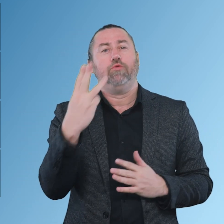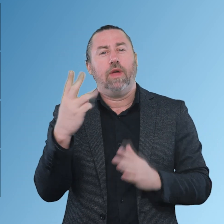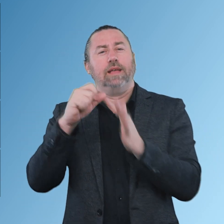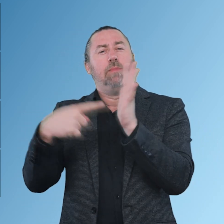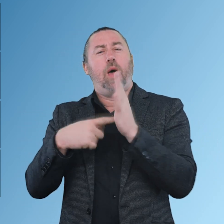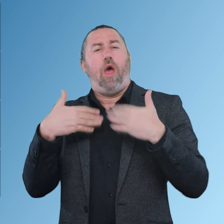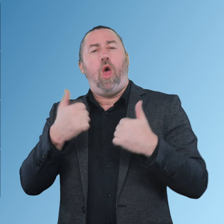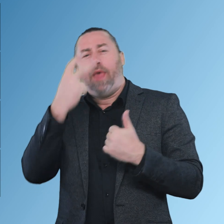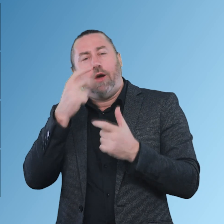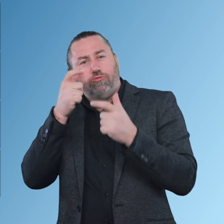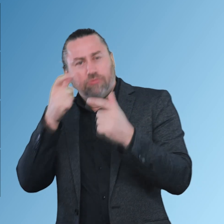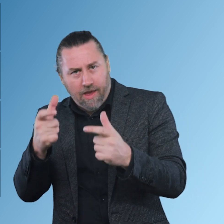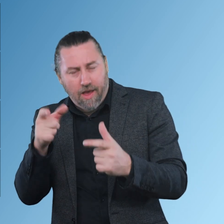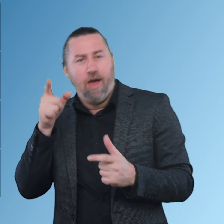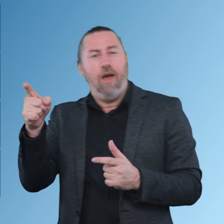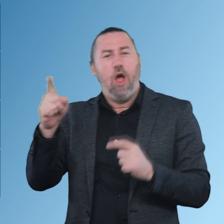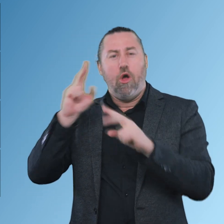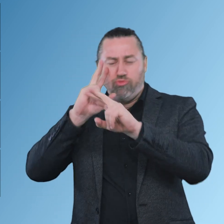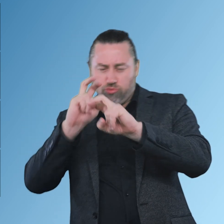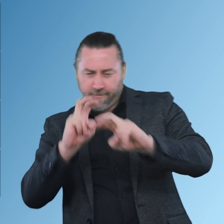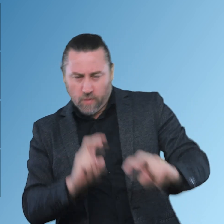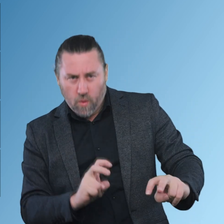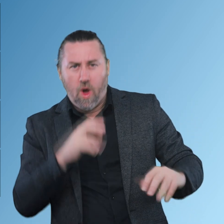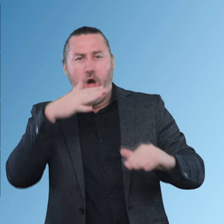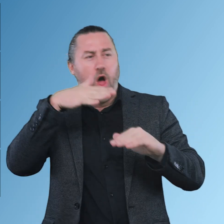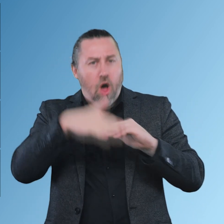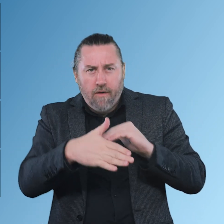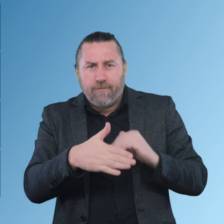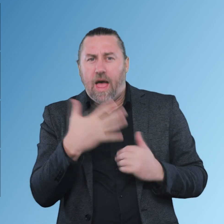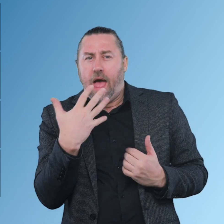an independent review of the current use of, and barriers and enablers